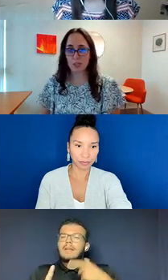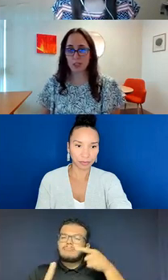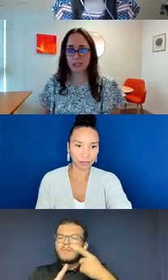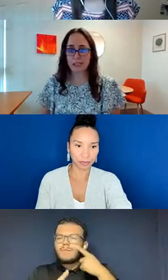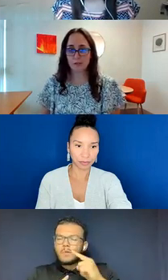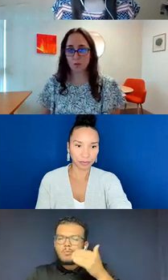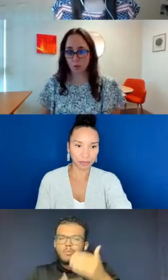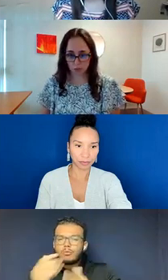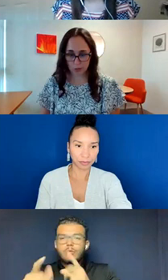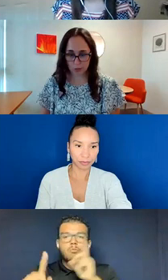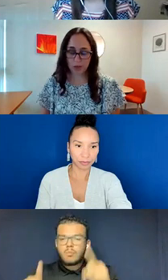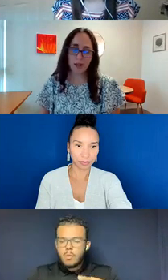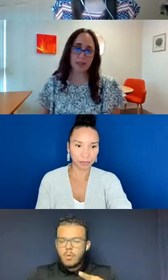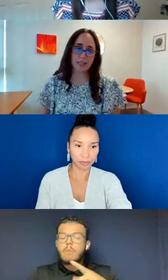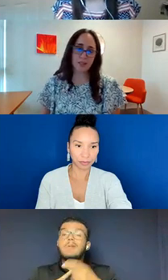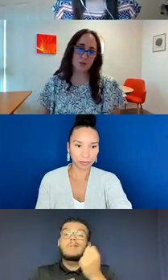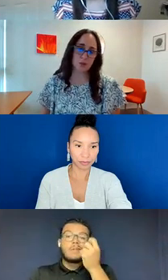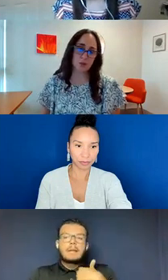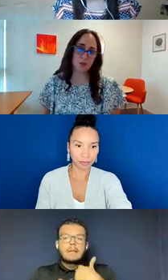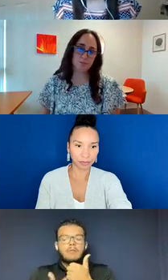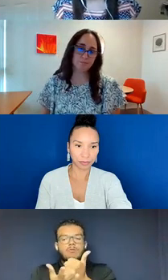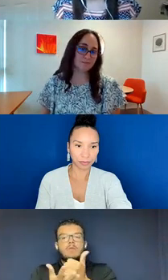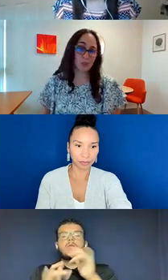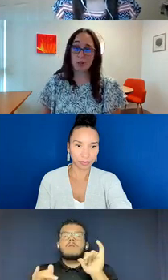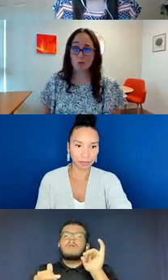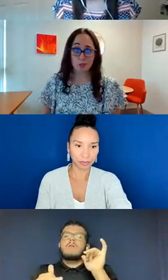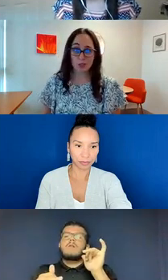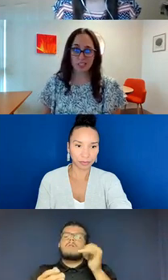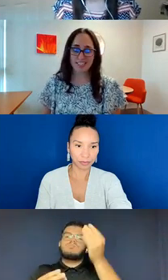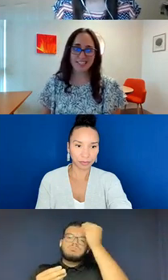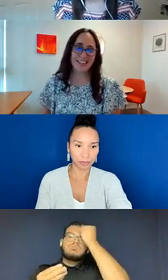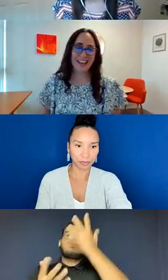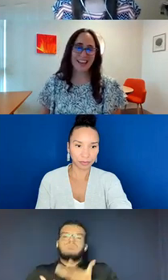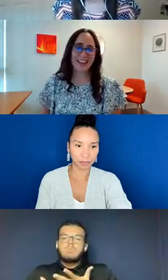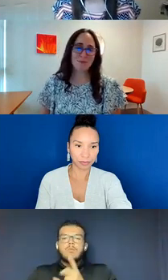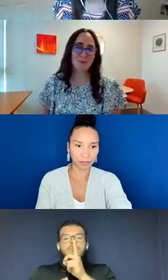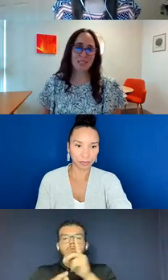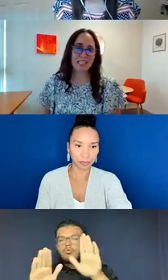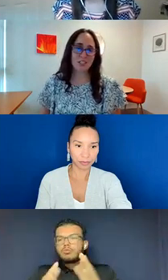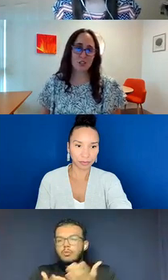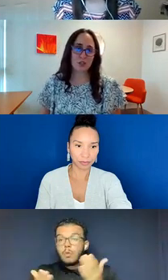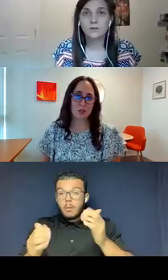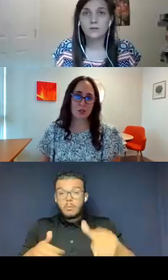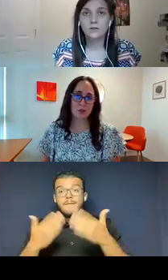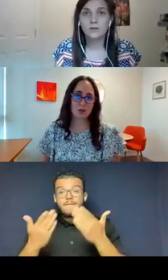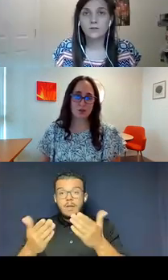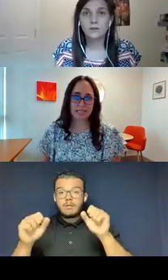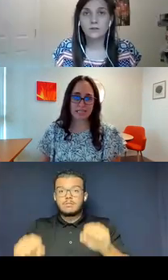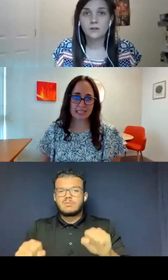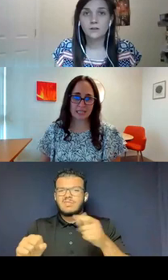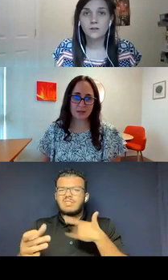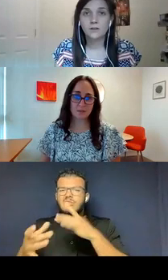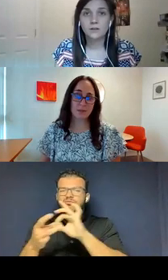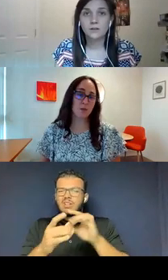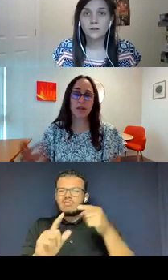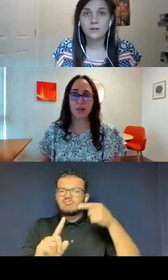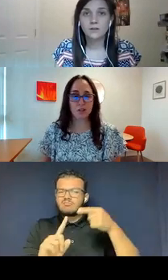but could certainly inform you and give you great resources related to COVID-19 and maybe